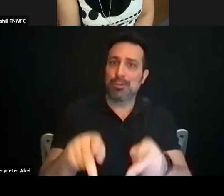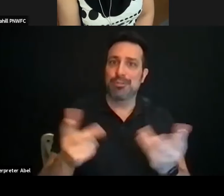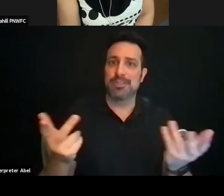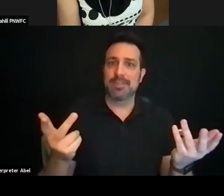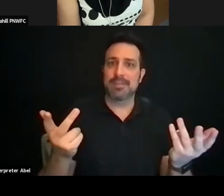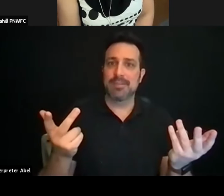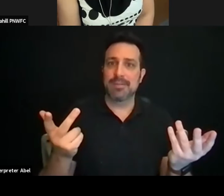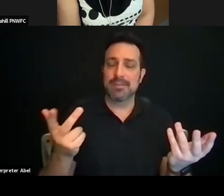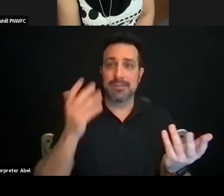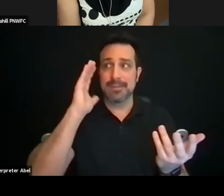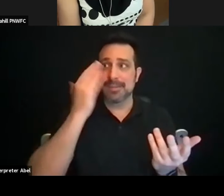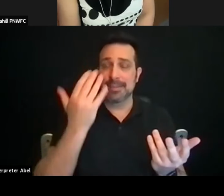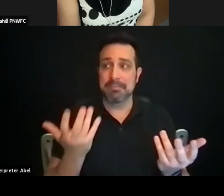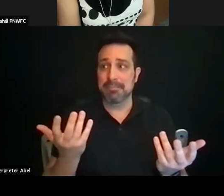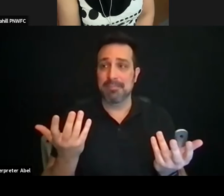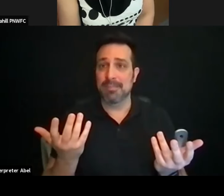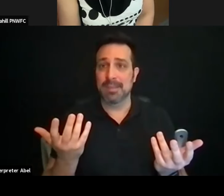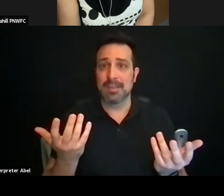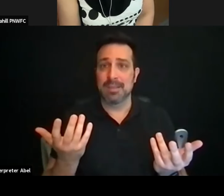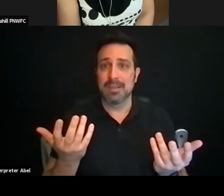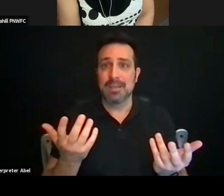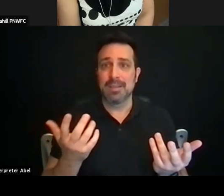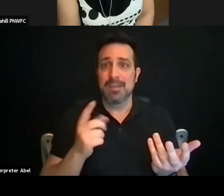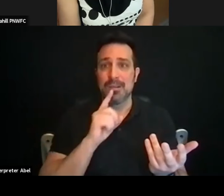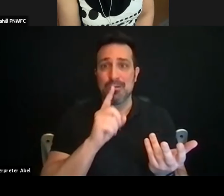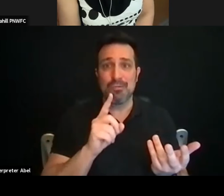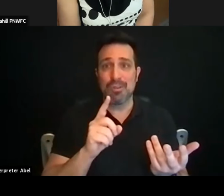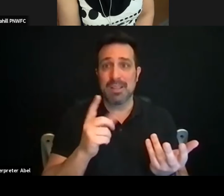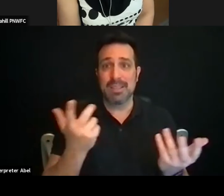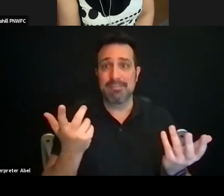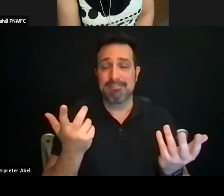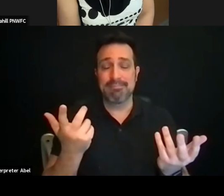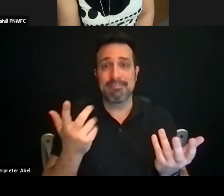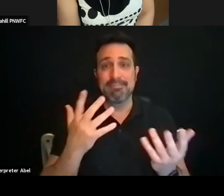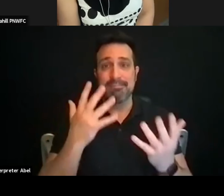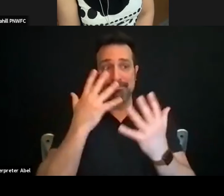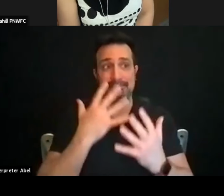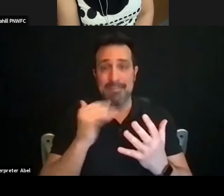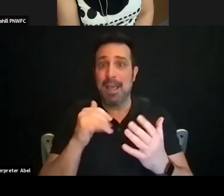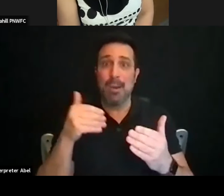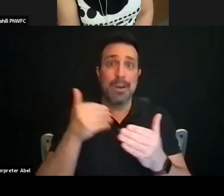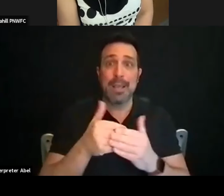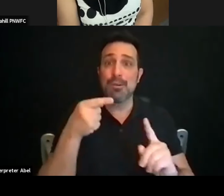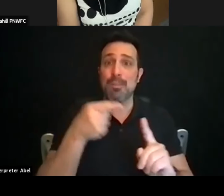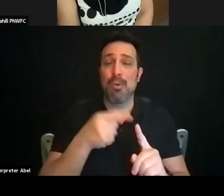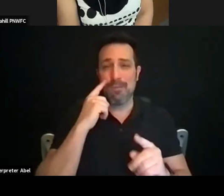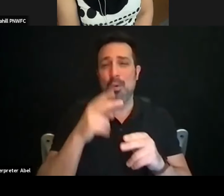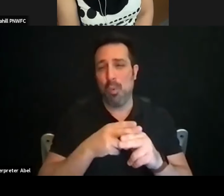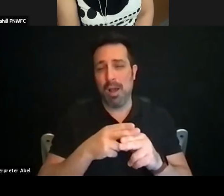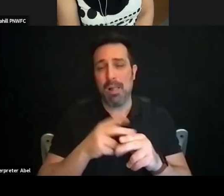decency. And those key components that usually come with being a really good human being just